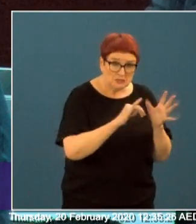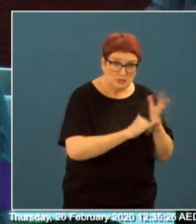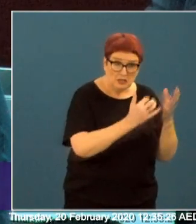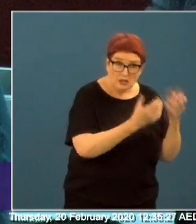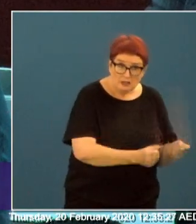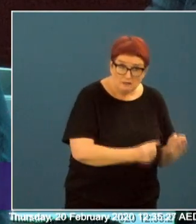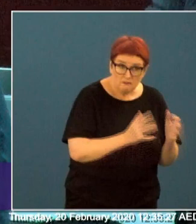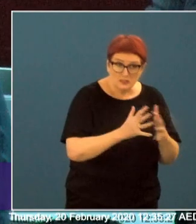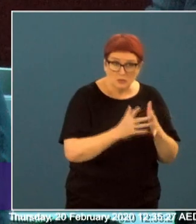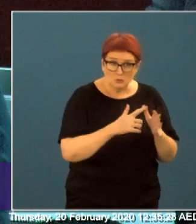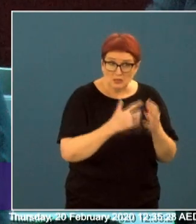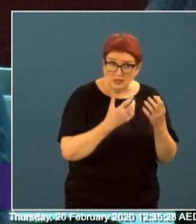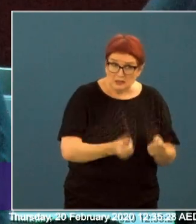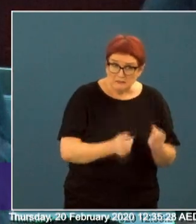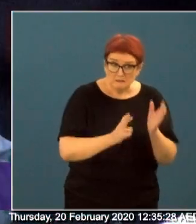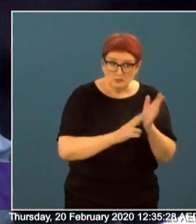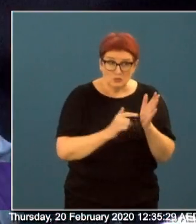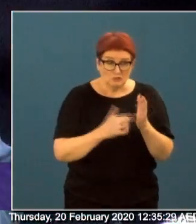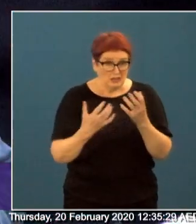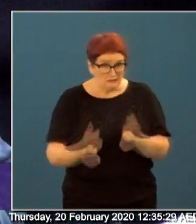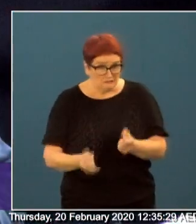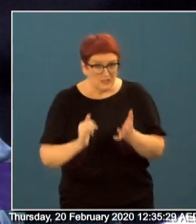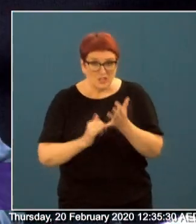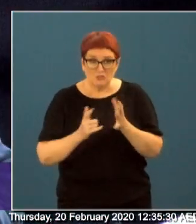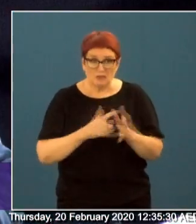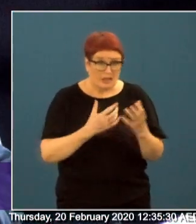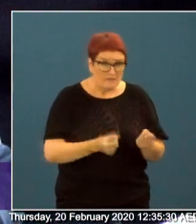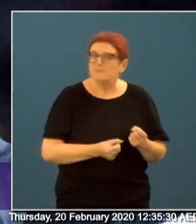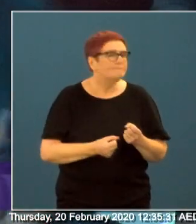the Northern Territory or South Australia? Not to my knowledge, no. All right.